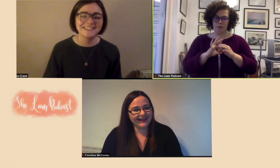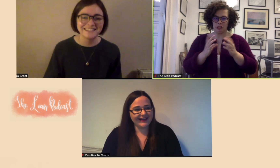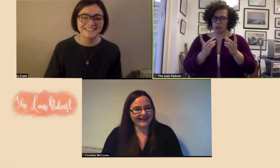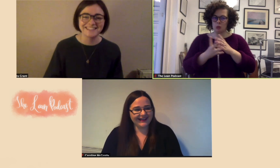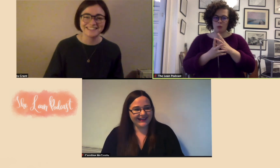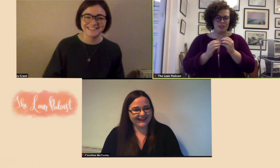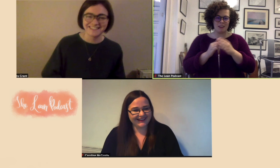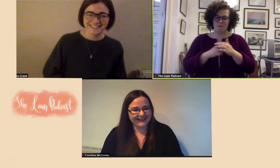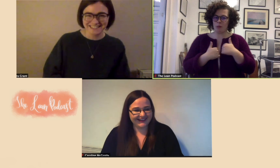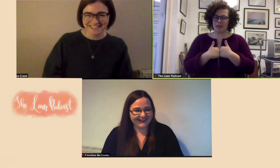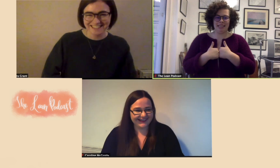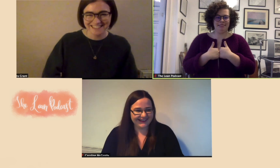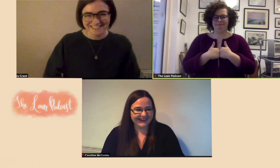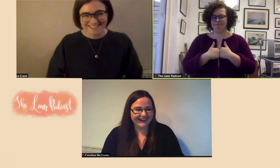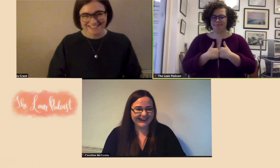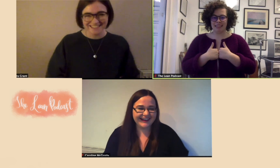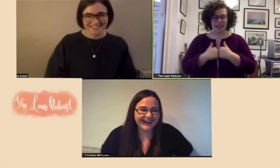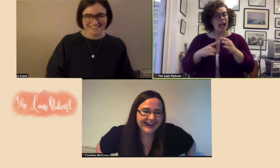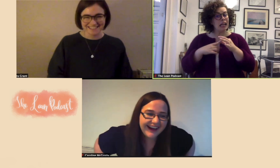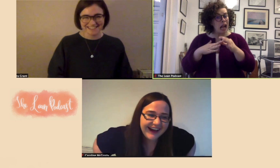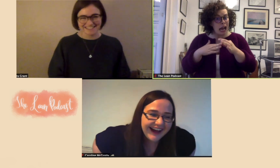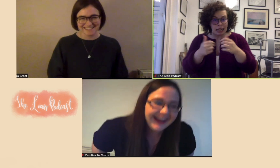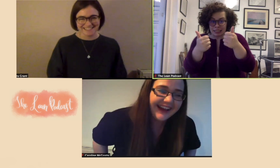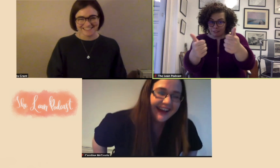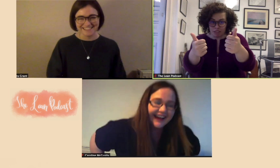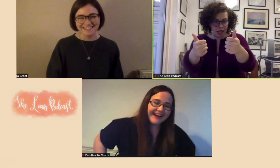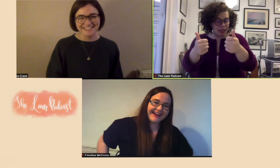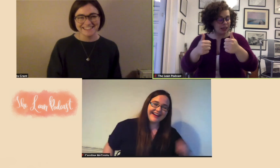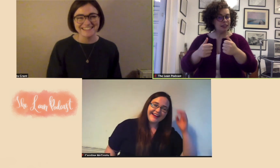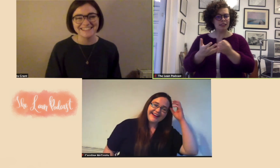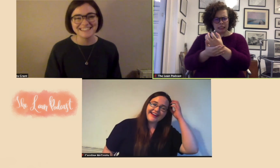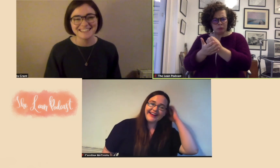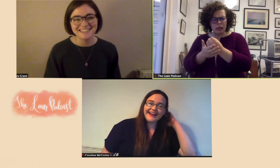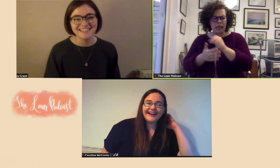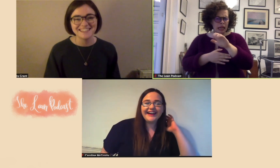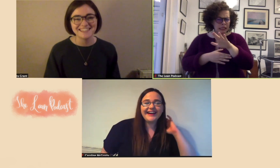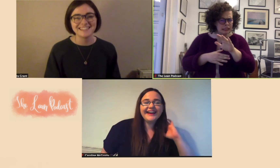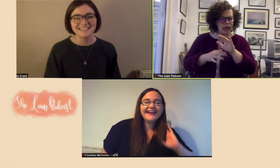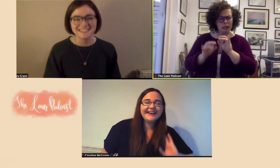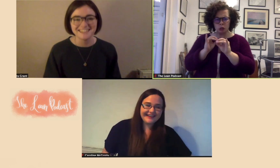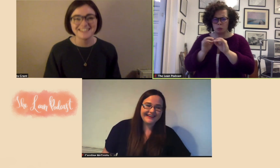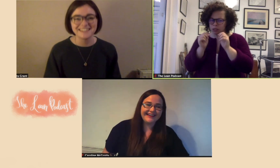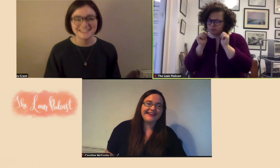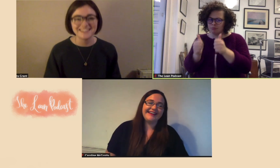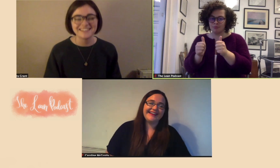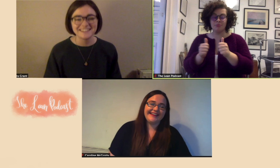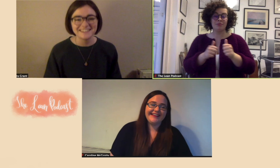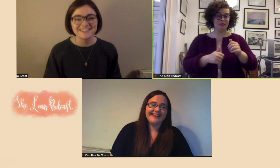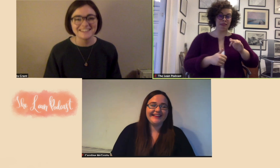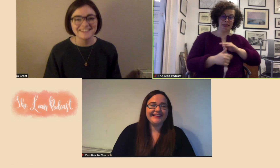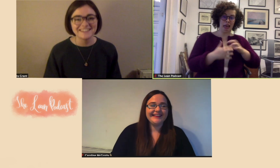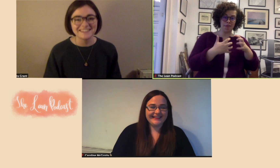I honestly just want a personal tech team to be with me all the time, cause I hate being in charge of my own technology.